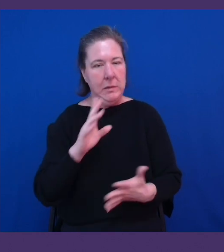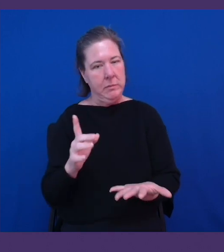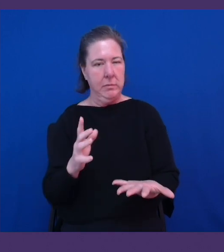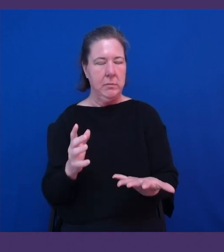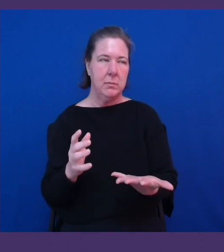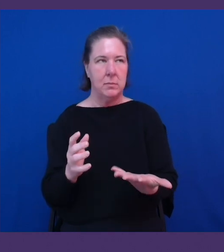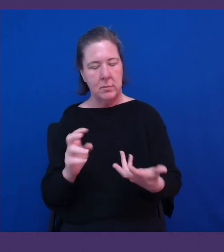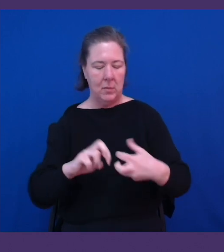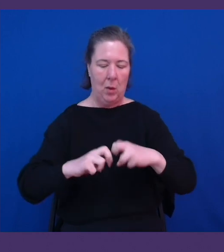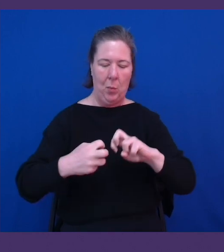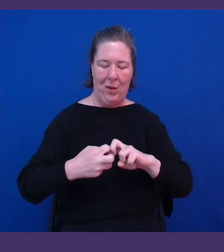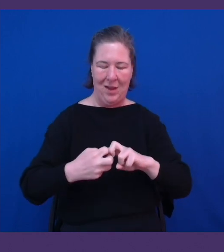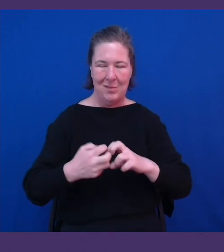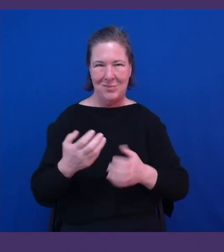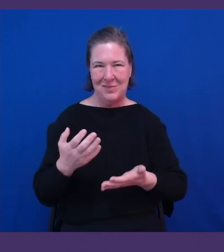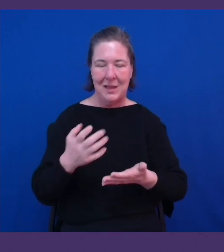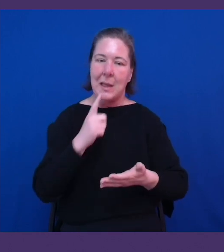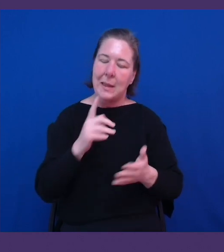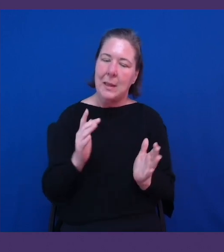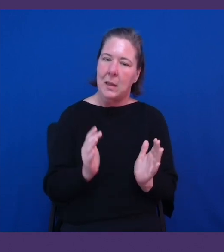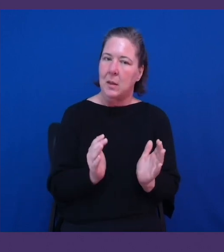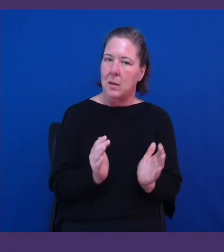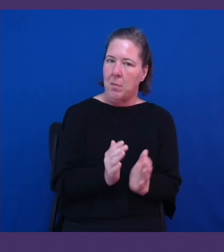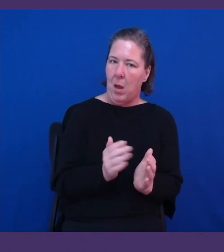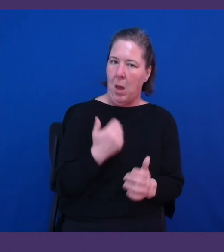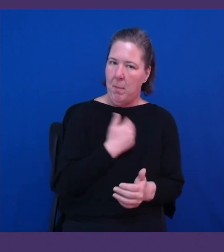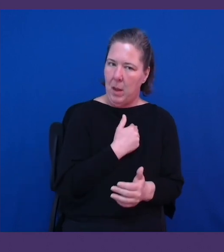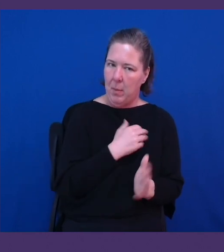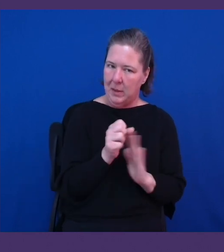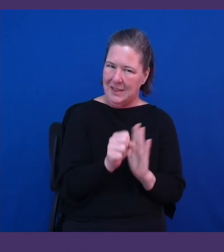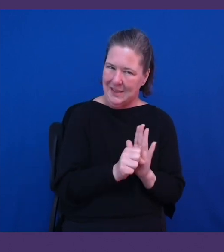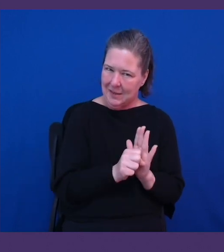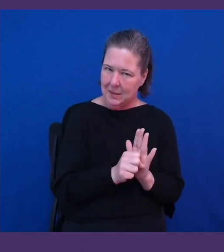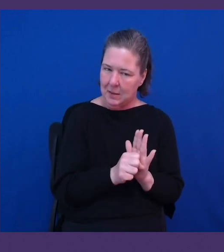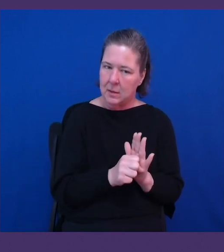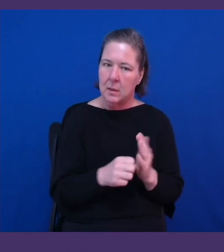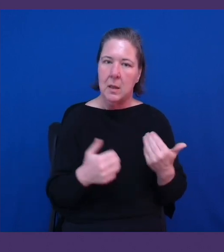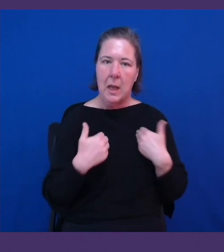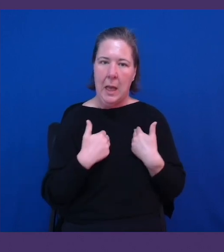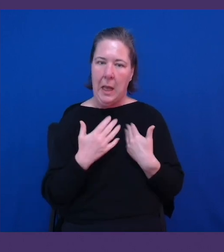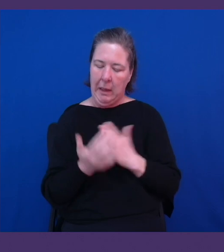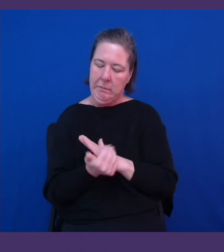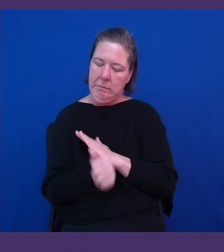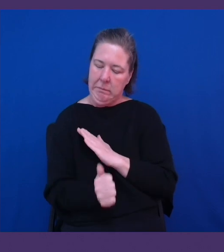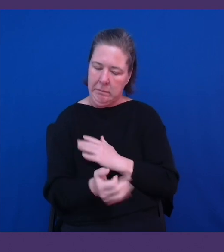especially in the smaller member states, it's a problem with having experts enough because we already had